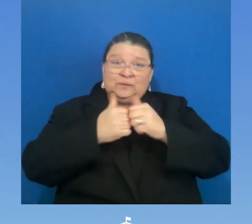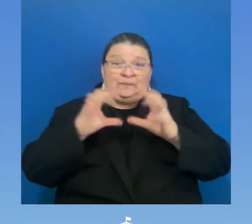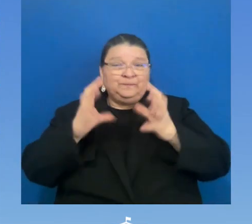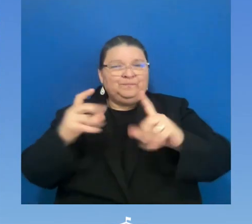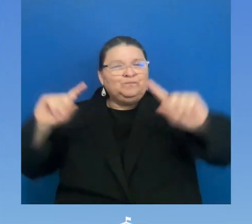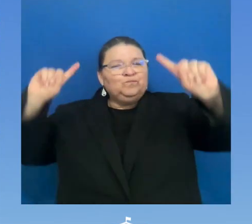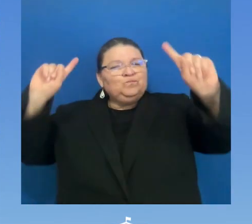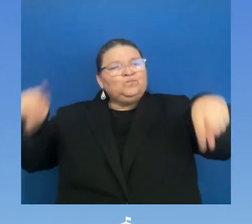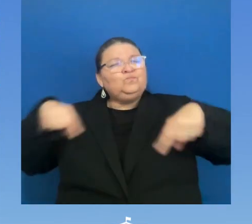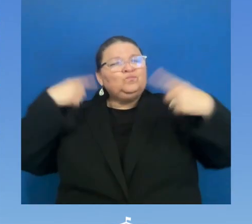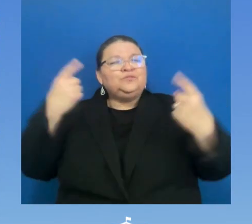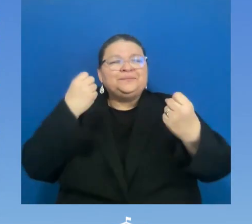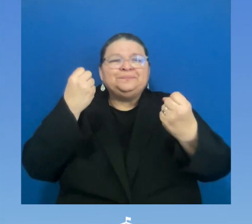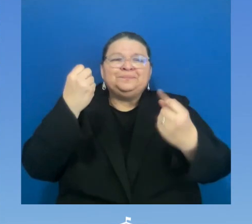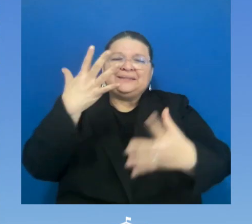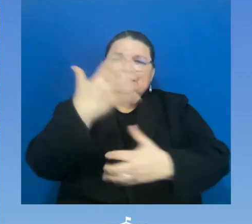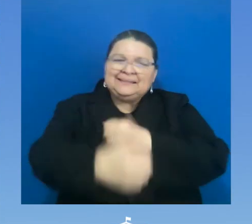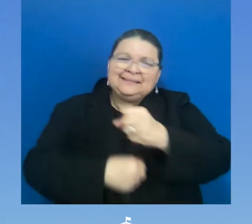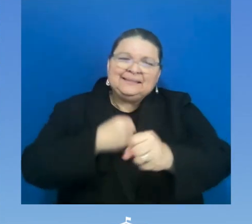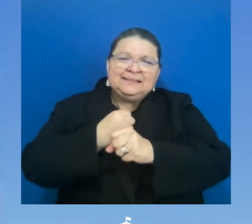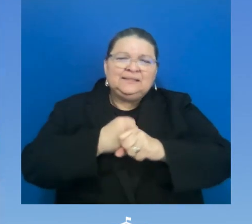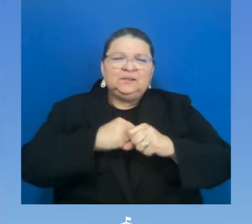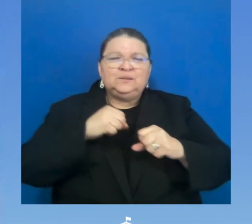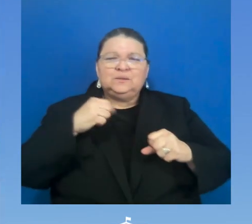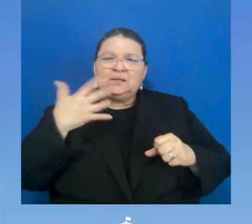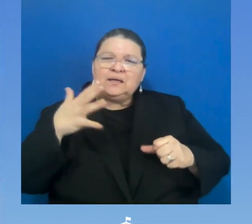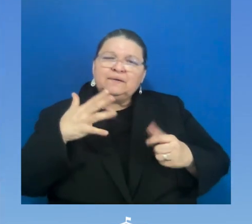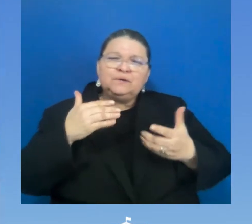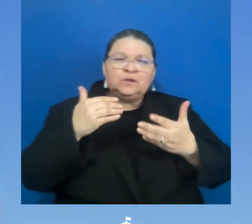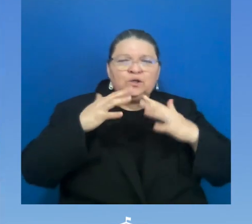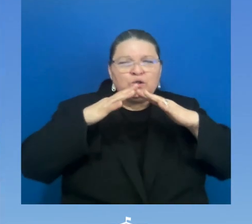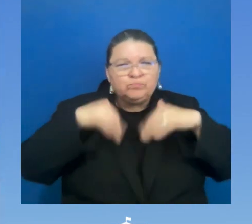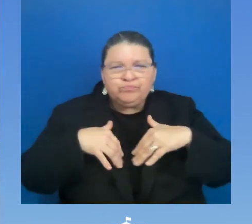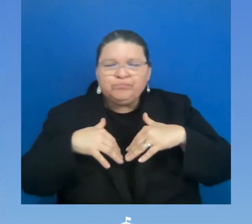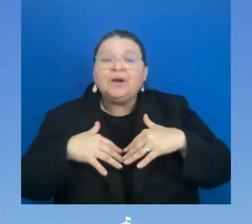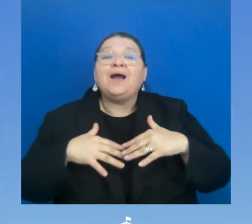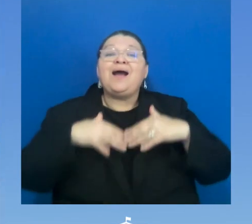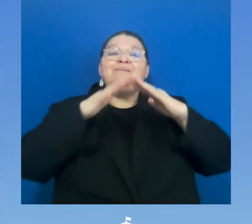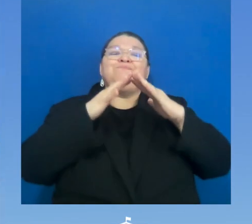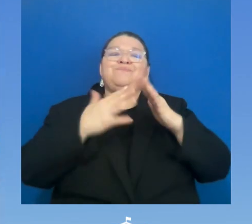And I think that dedicating time to setting it up